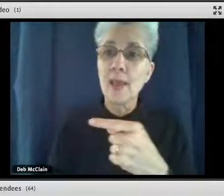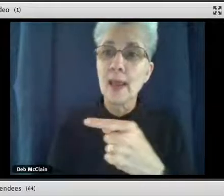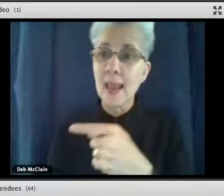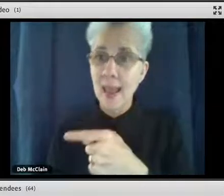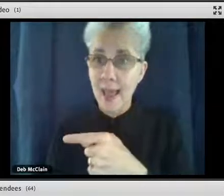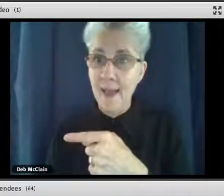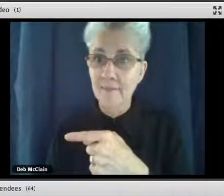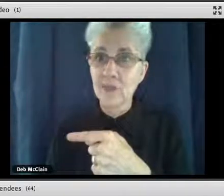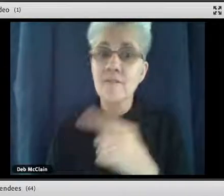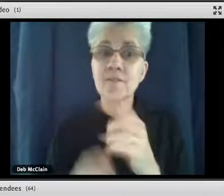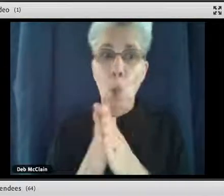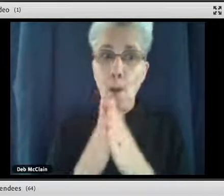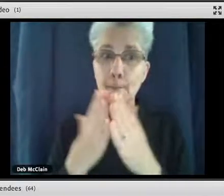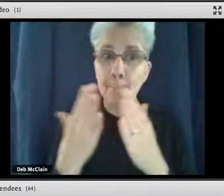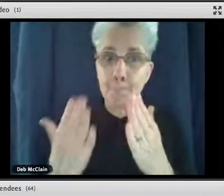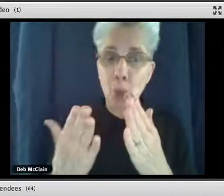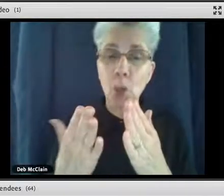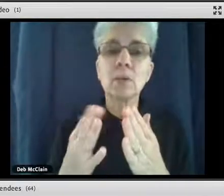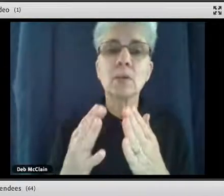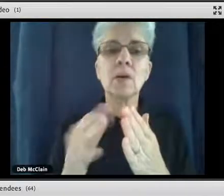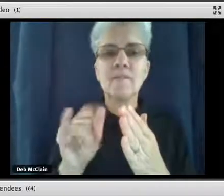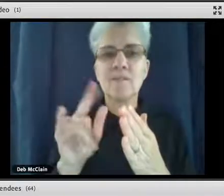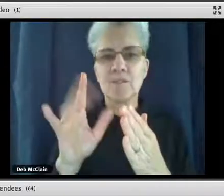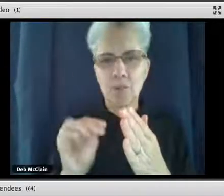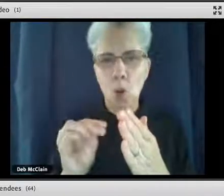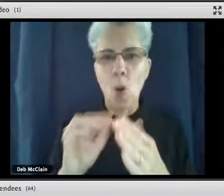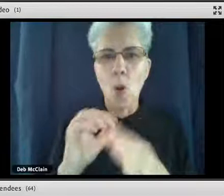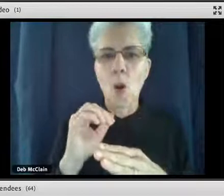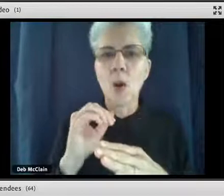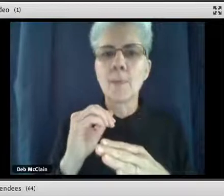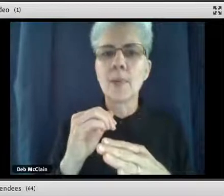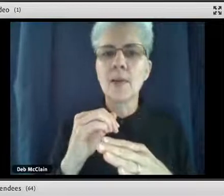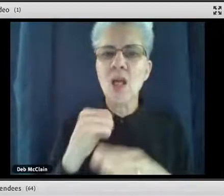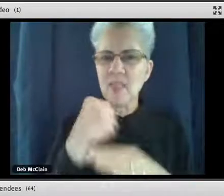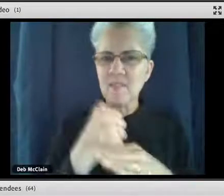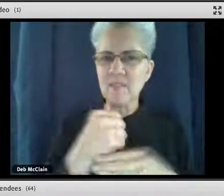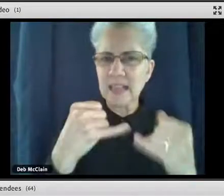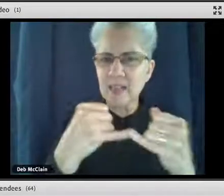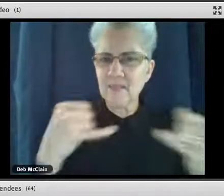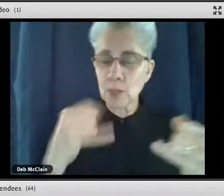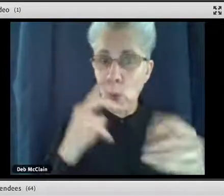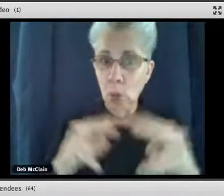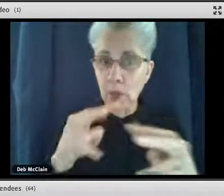that includes for a book. This is a book work form the fixed fields that we were just looking at before.